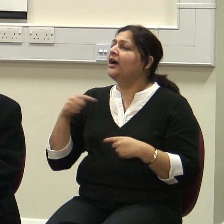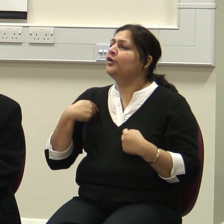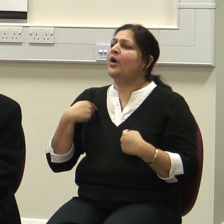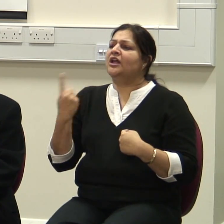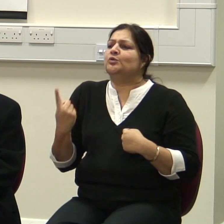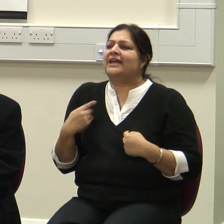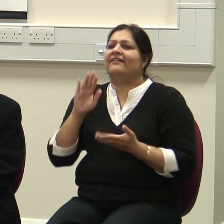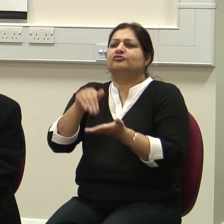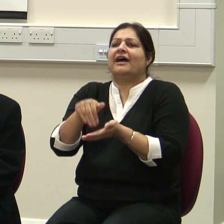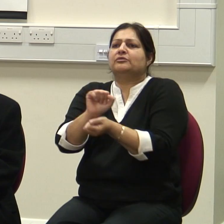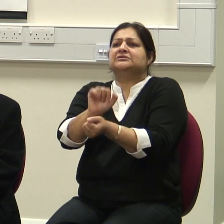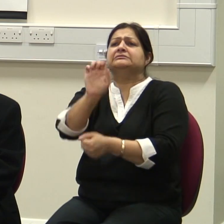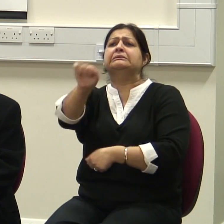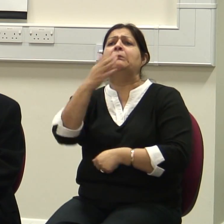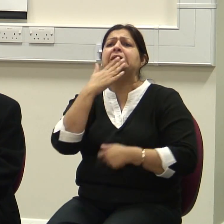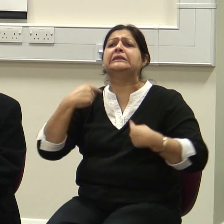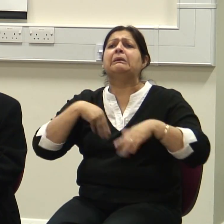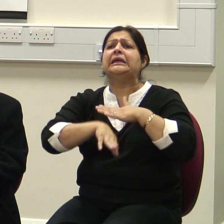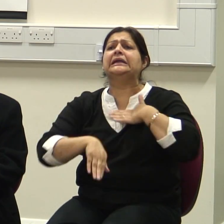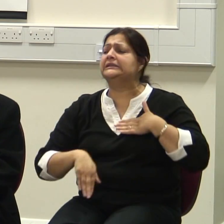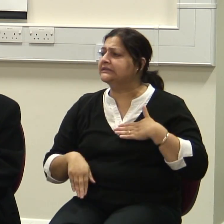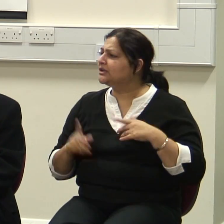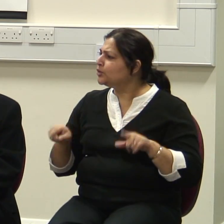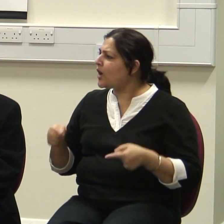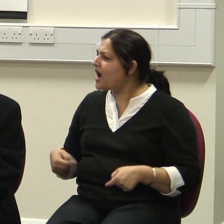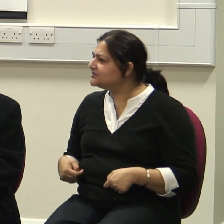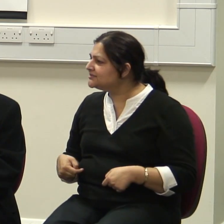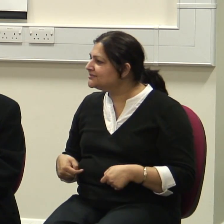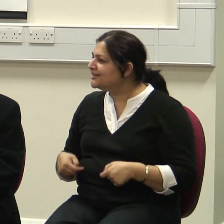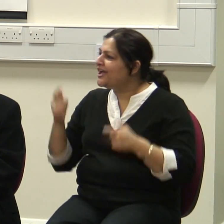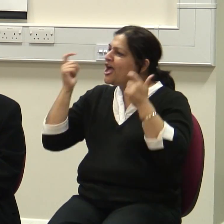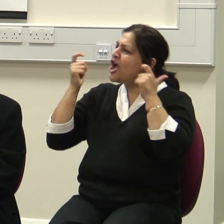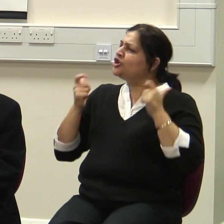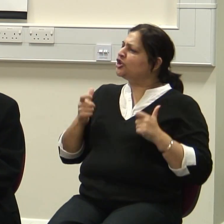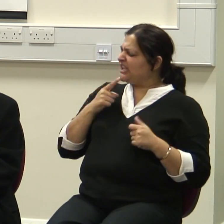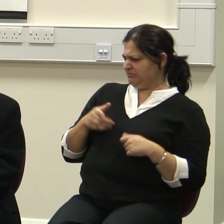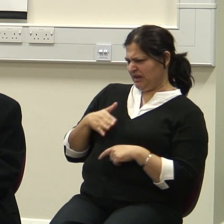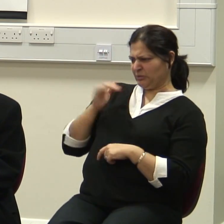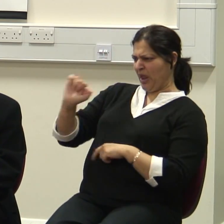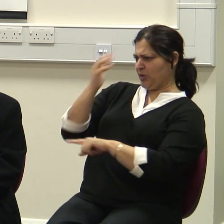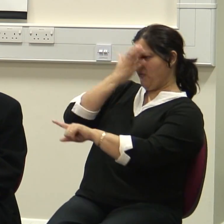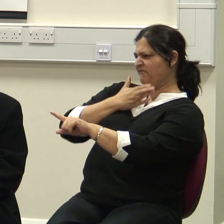let me in’. The judge cannot say ‘I don't like your face, you are acting crazy, I will